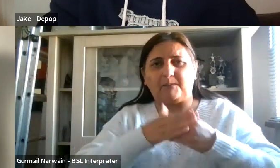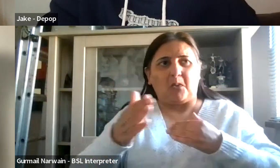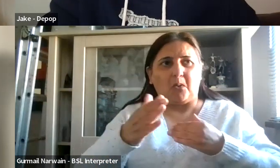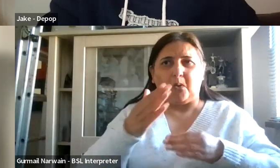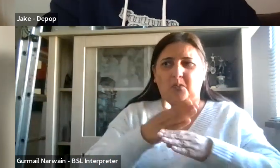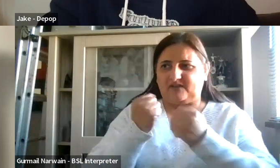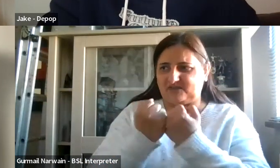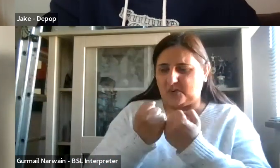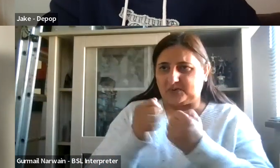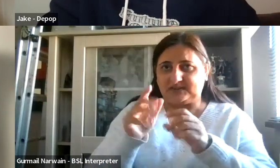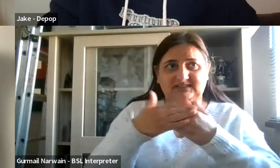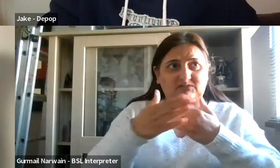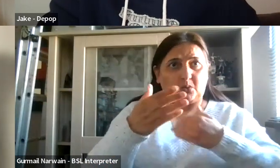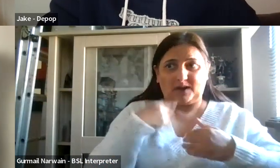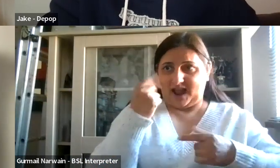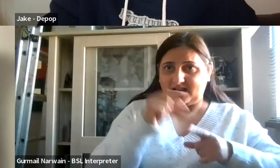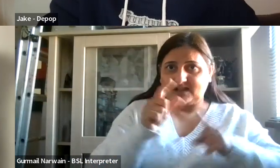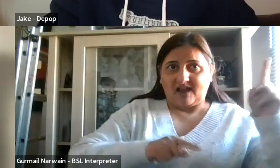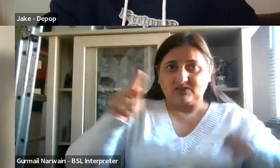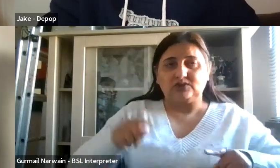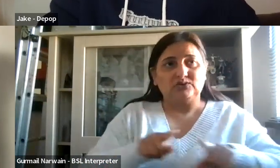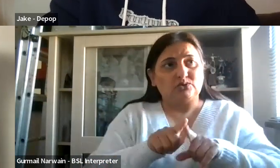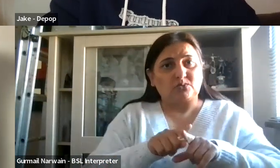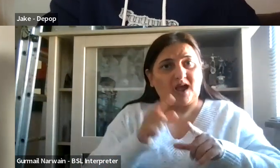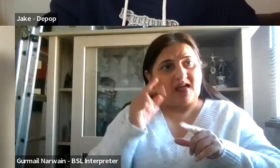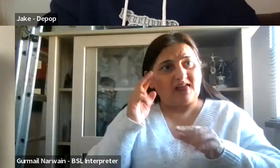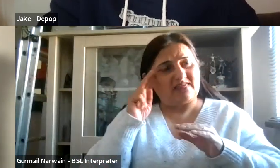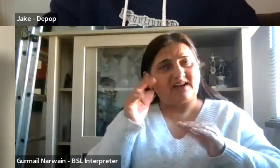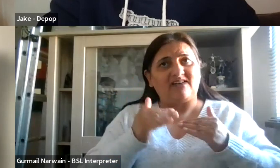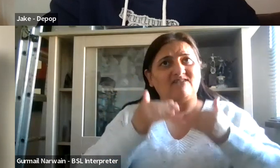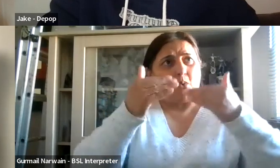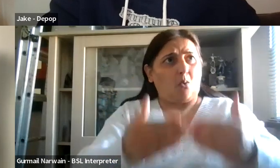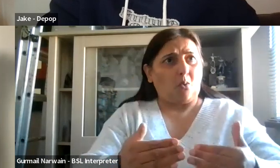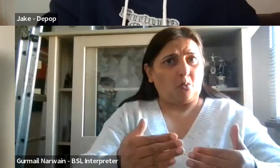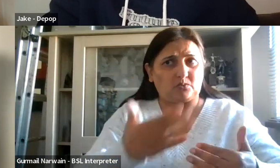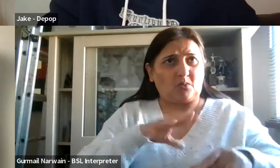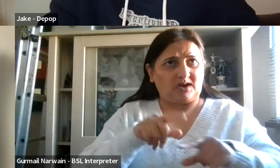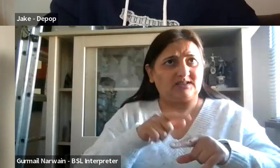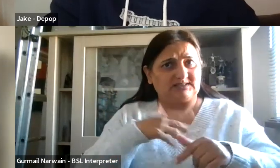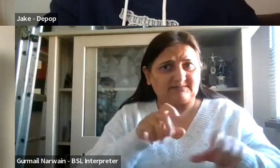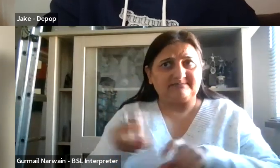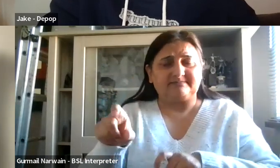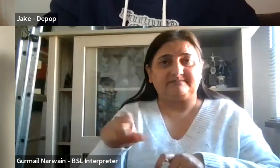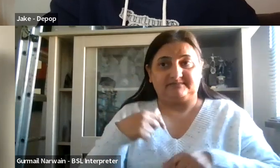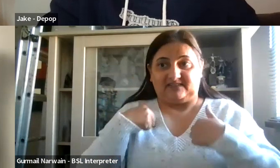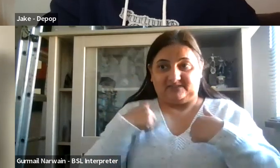The more diverse our workforce can be, the more diverse our workforce can be, the more diverse we can be, and and better and forward thinking, and all of that stuff, so so that's that's it for me. and better and forward-thinking and all of that stuff.